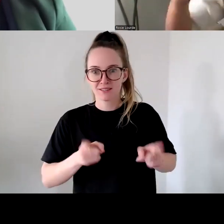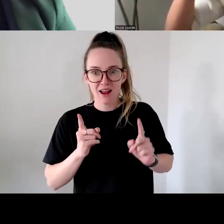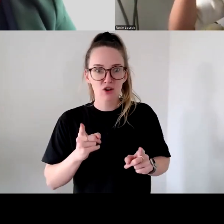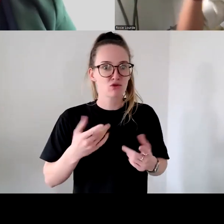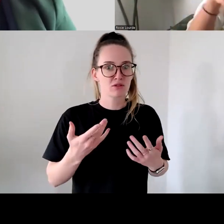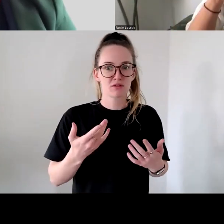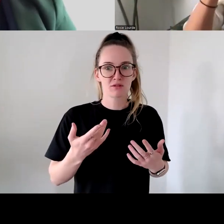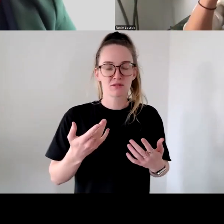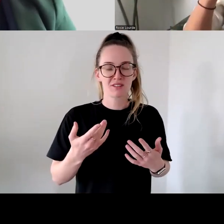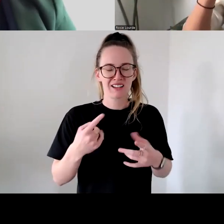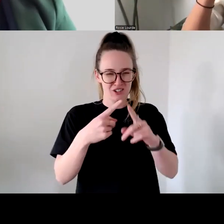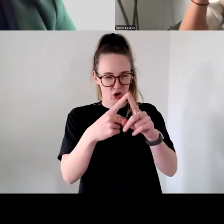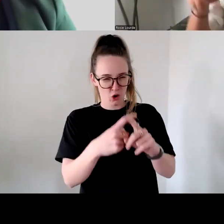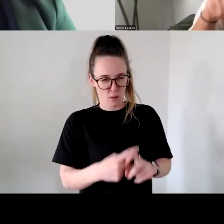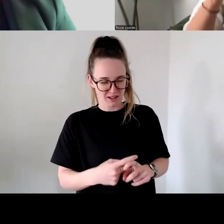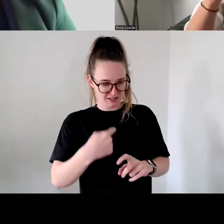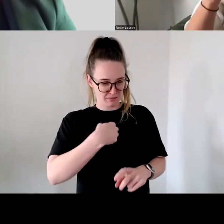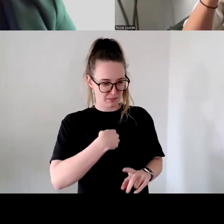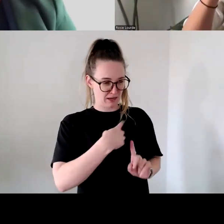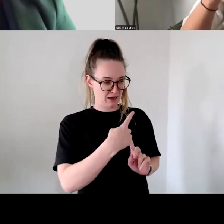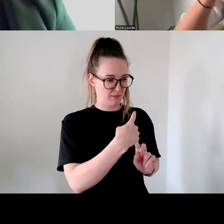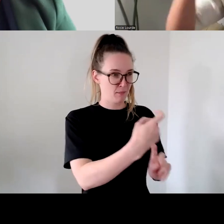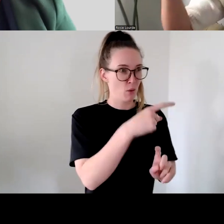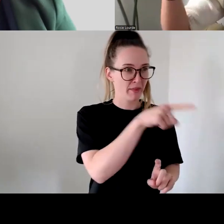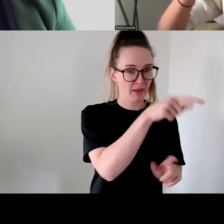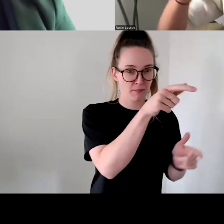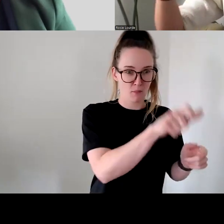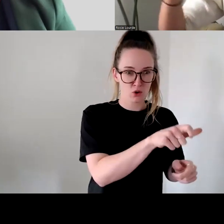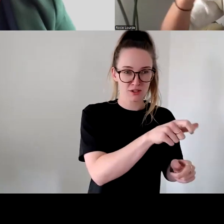the complicated nature of them needing to report to someone who is potentially reliant on that